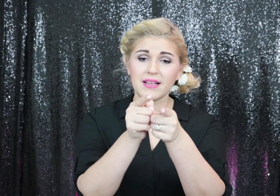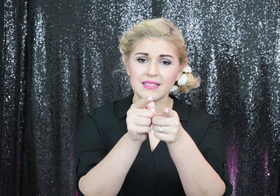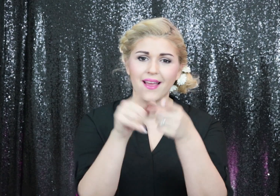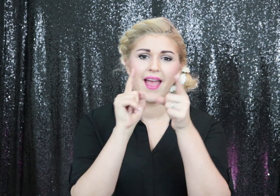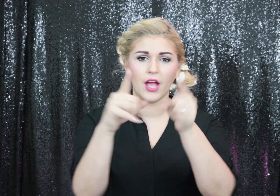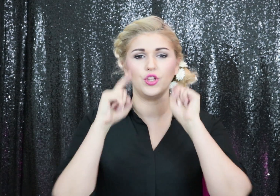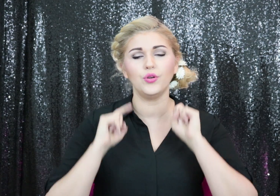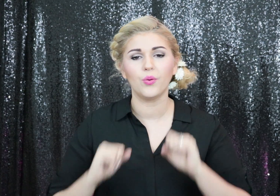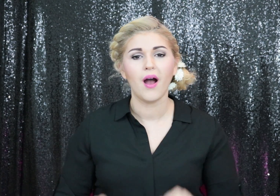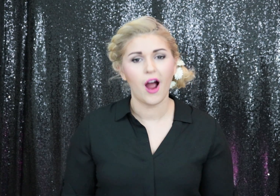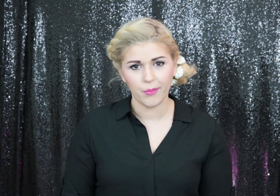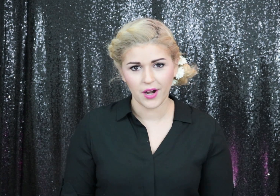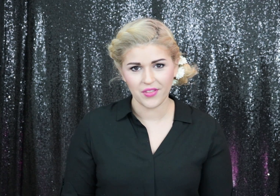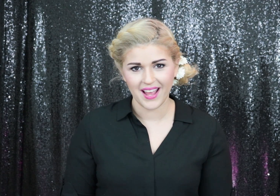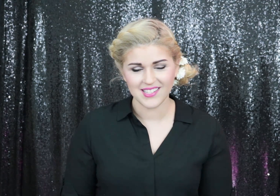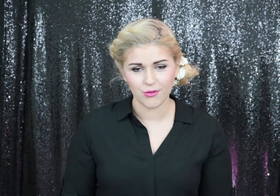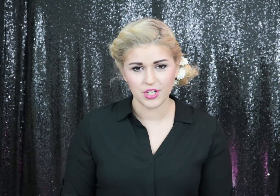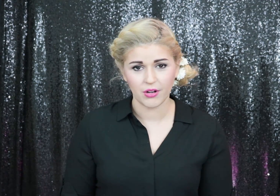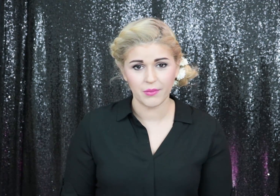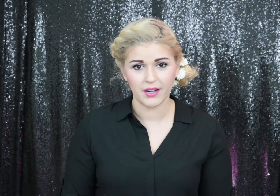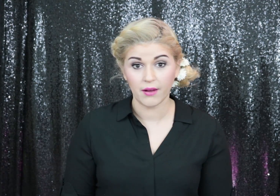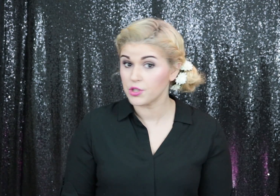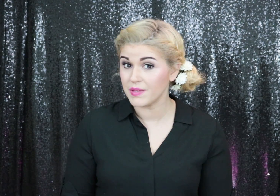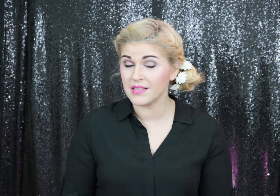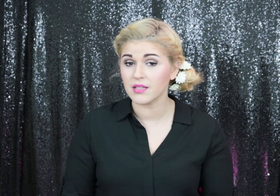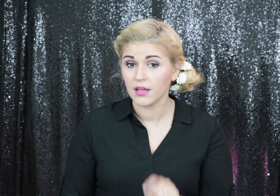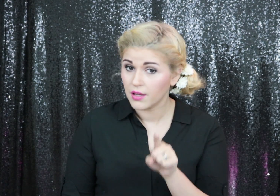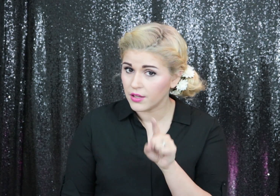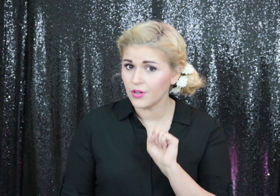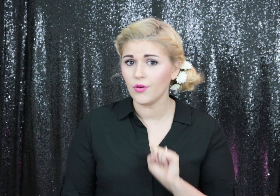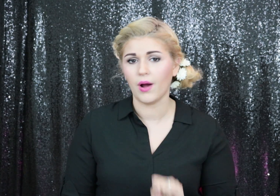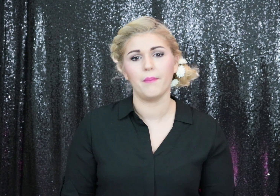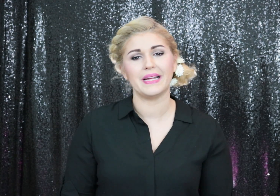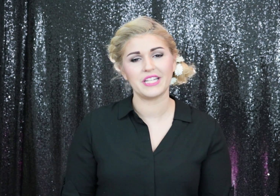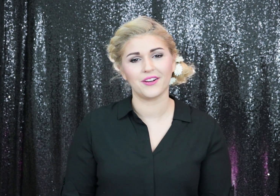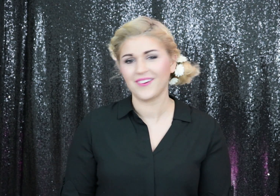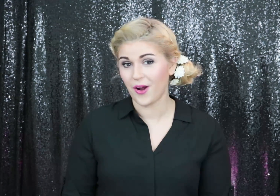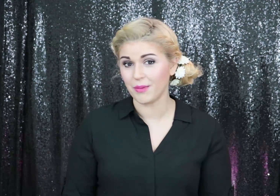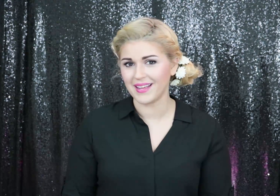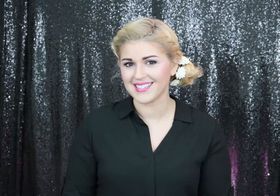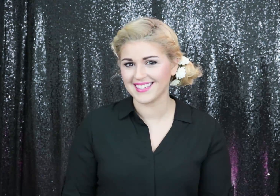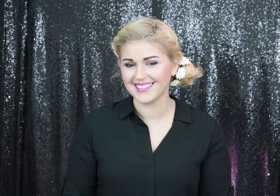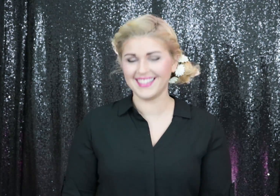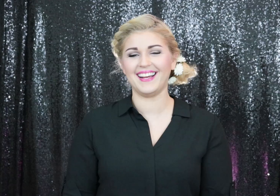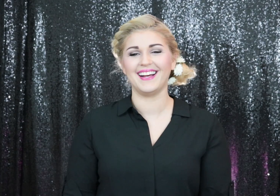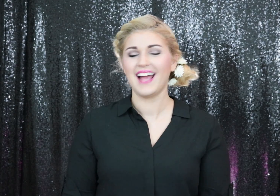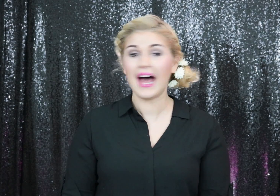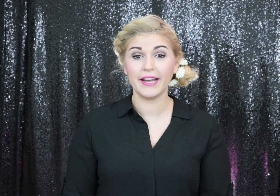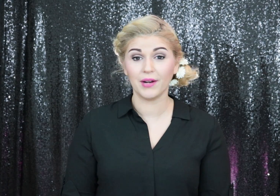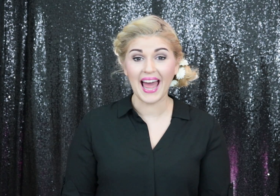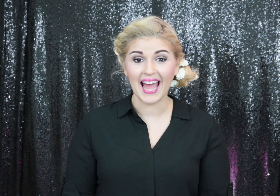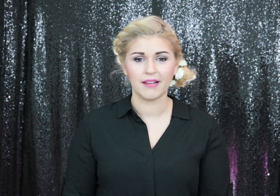best and you are part of the ASL or sell community, which means you my dear are the best. I don't lie.